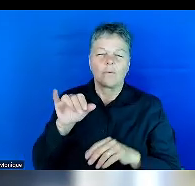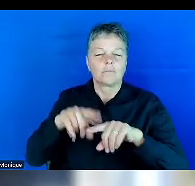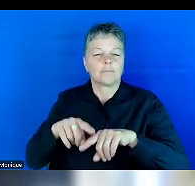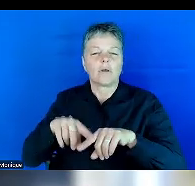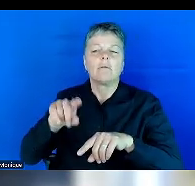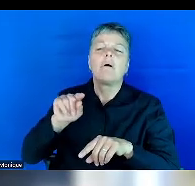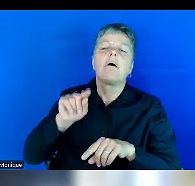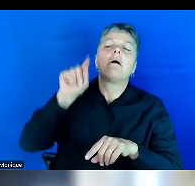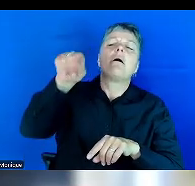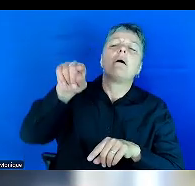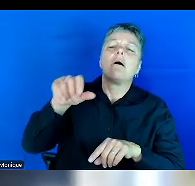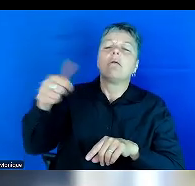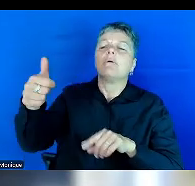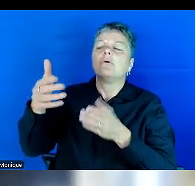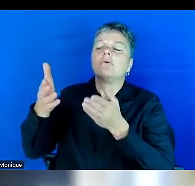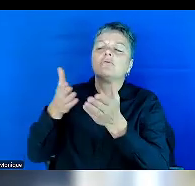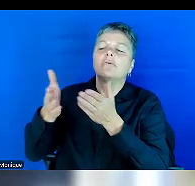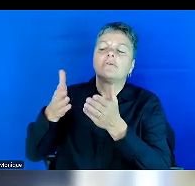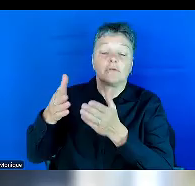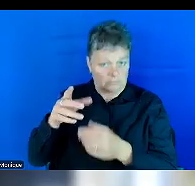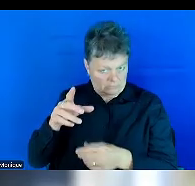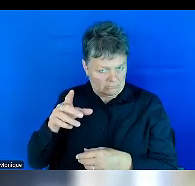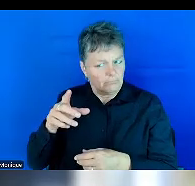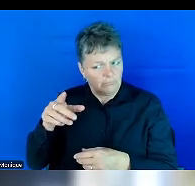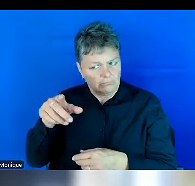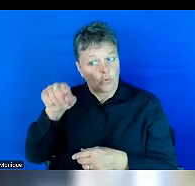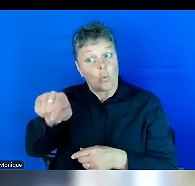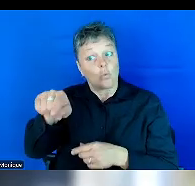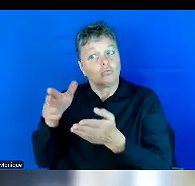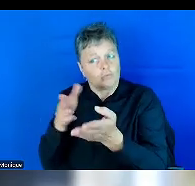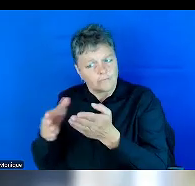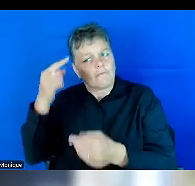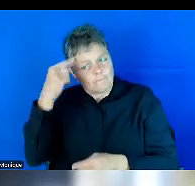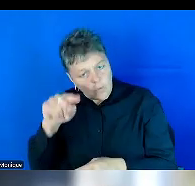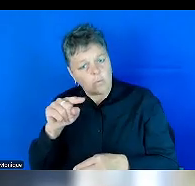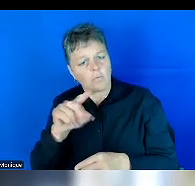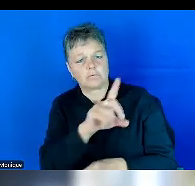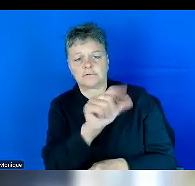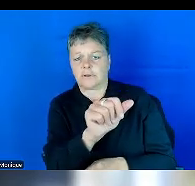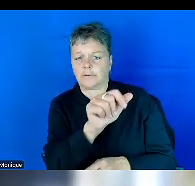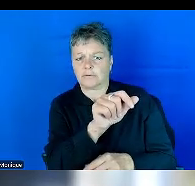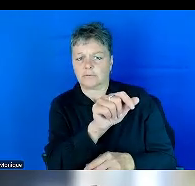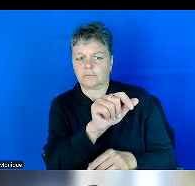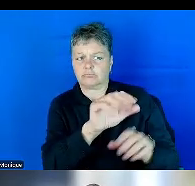uh for persons with disabilities as well so that we don't duplicate services basically.